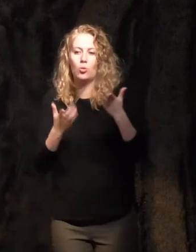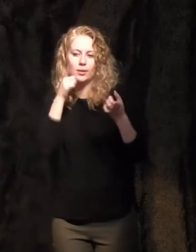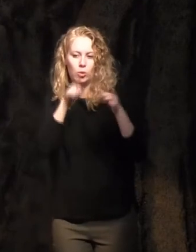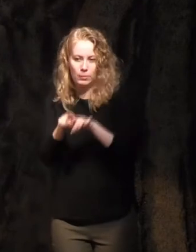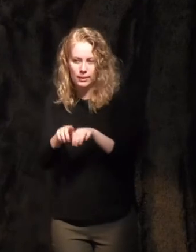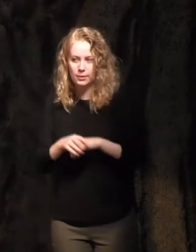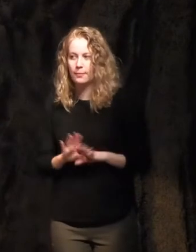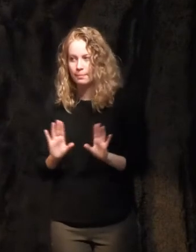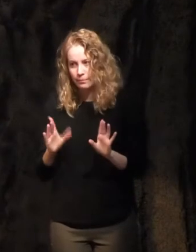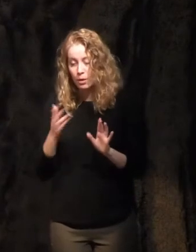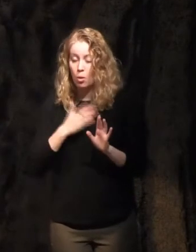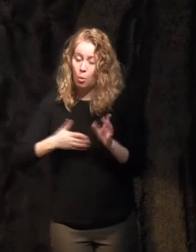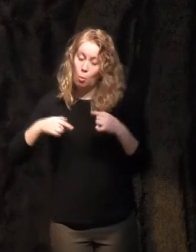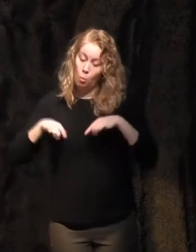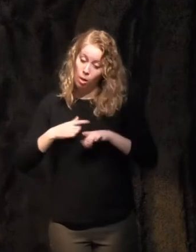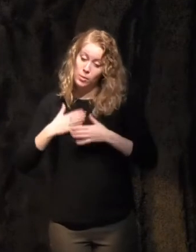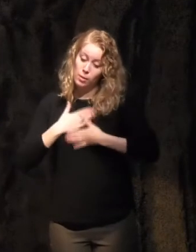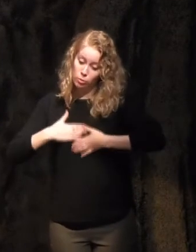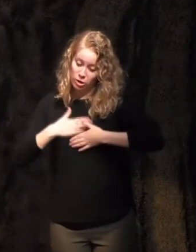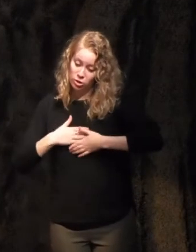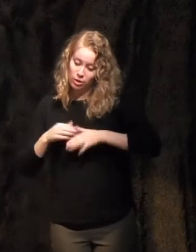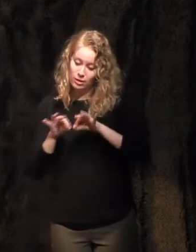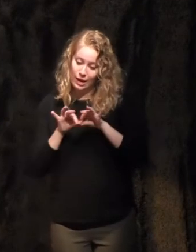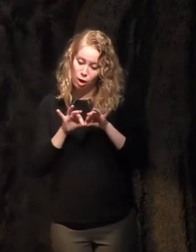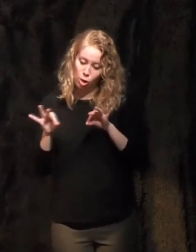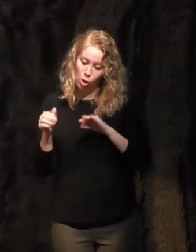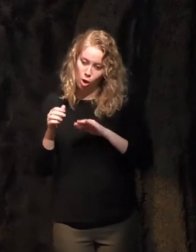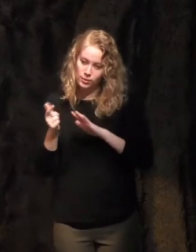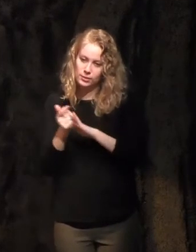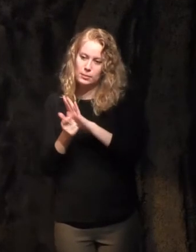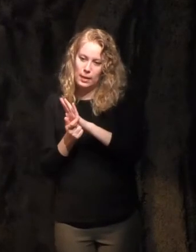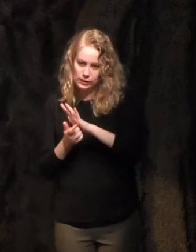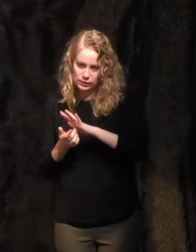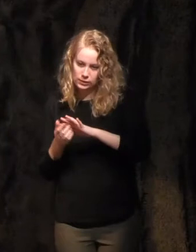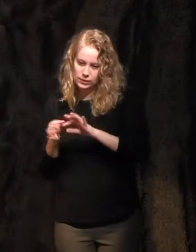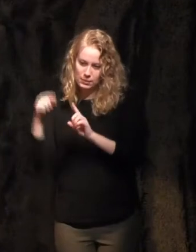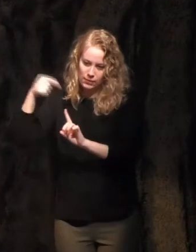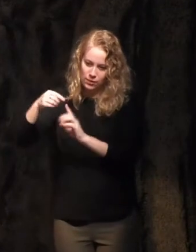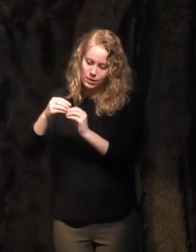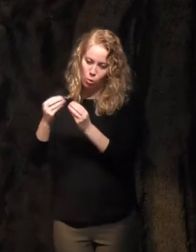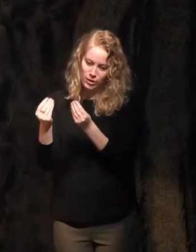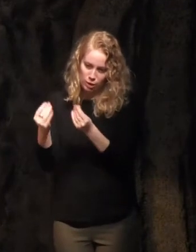While we appreciate that clause-based specificity is more tangible, the labor of enumerating them